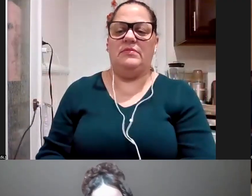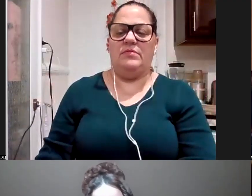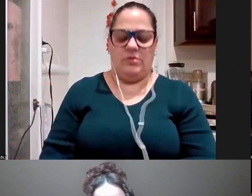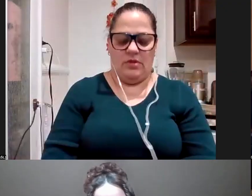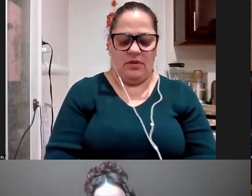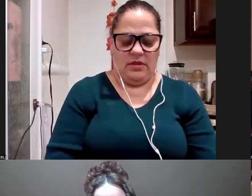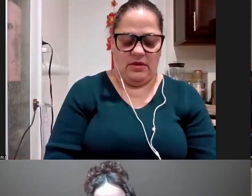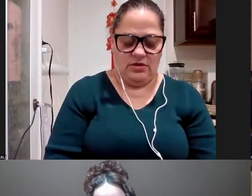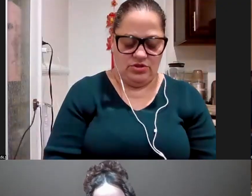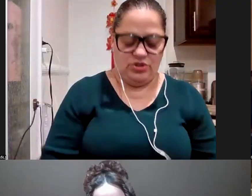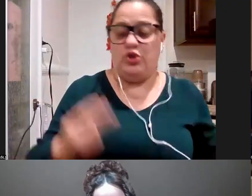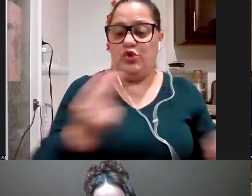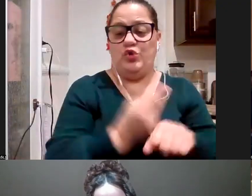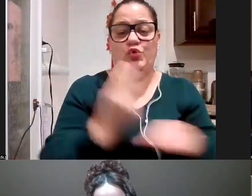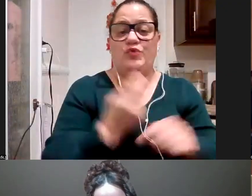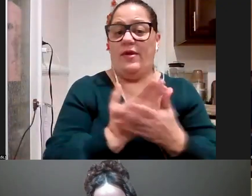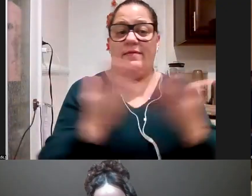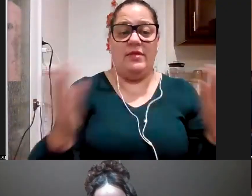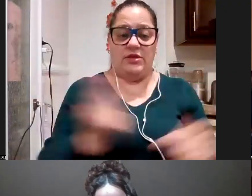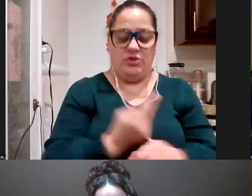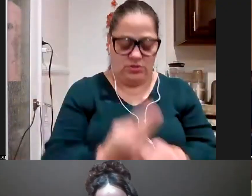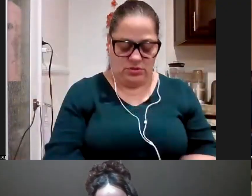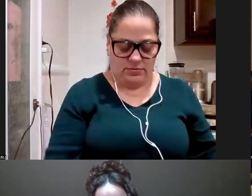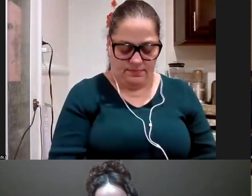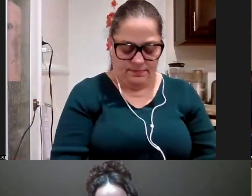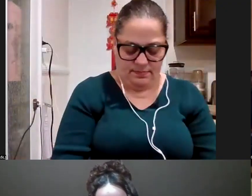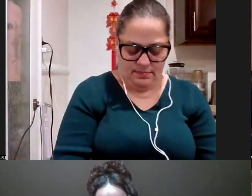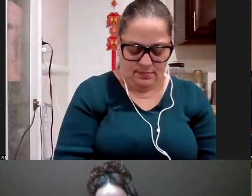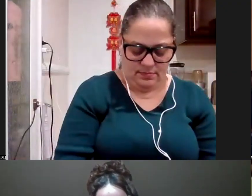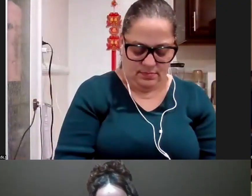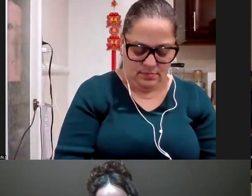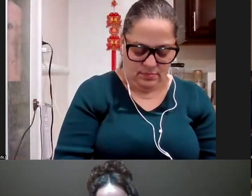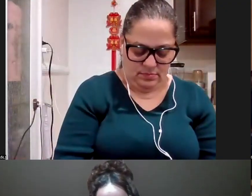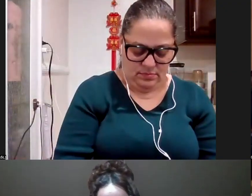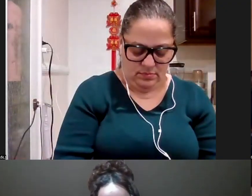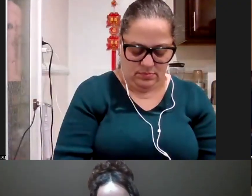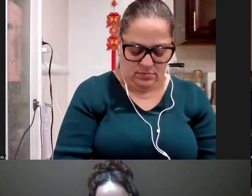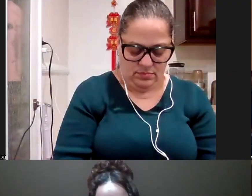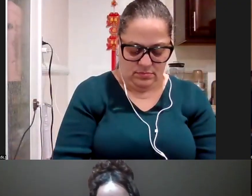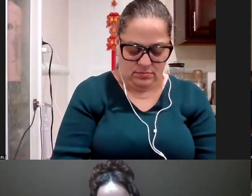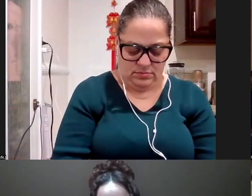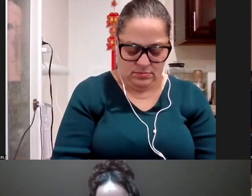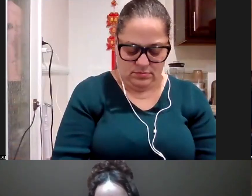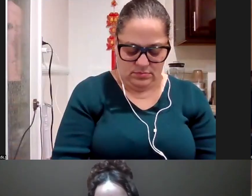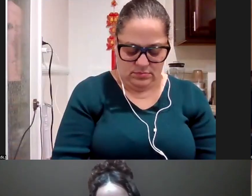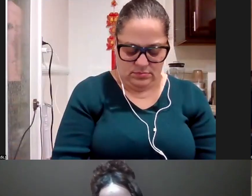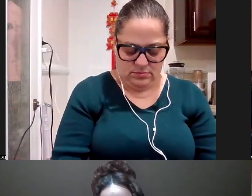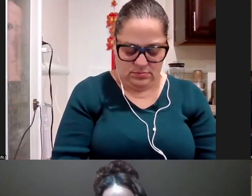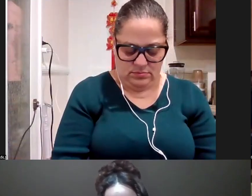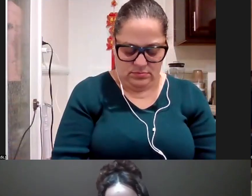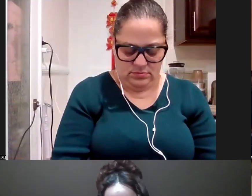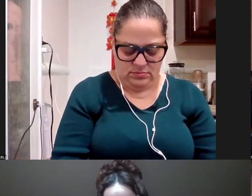for almost everything she did, certainly at my house. But anyway, I look forward to making a list